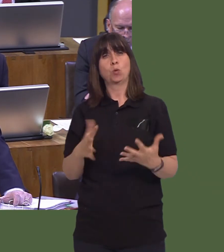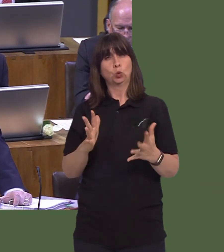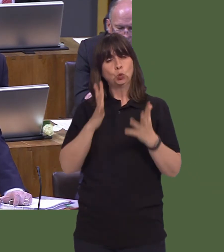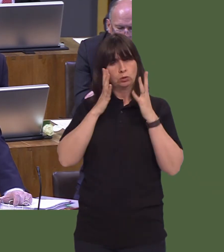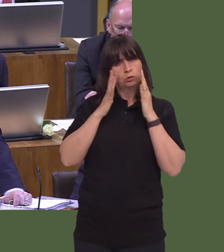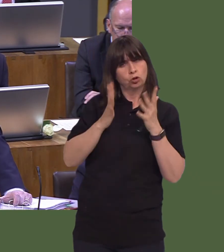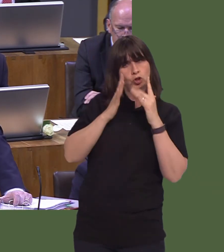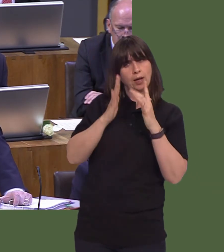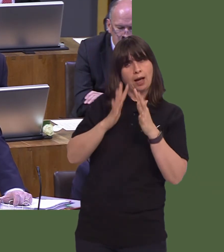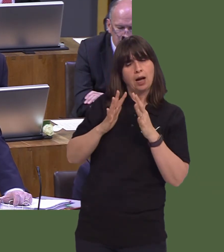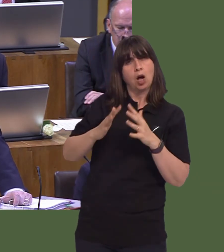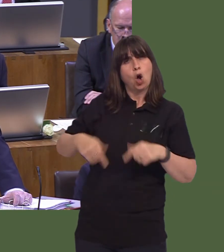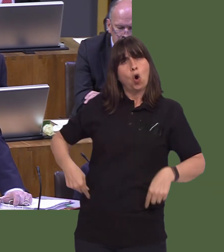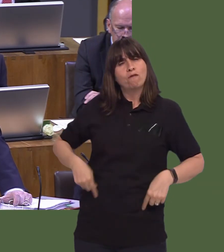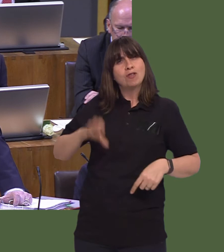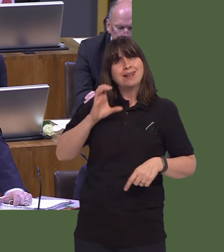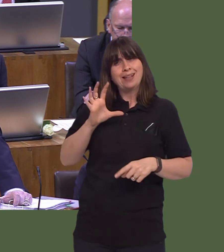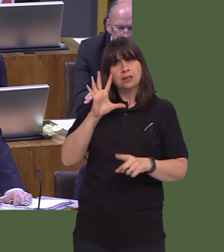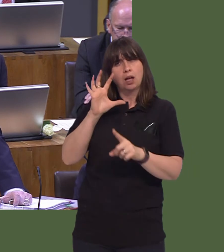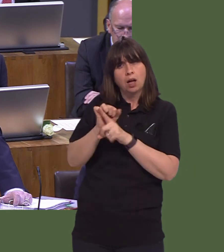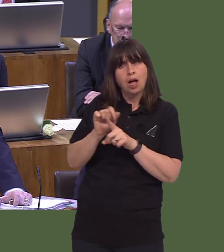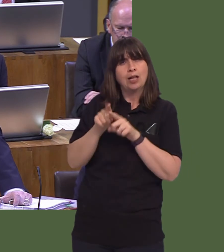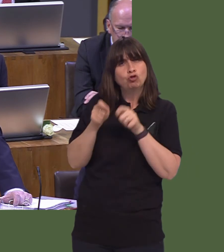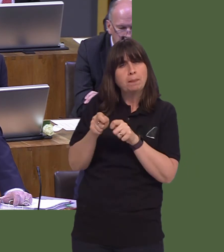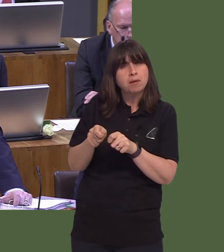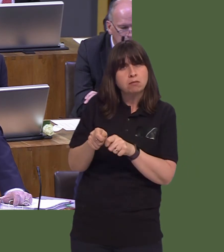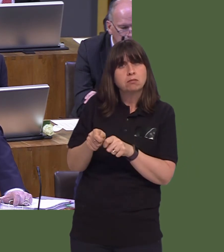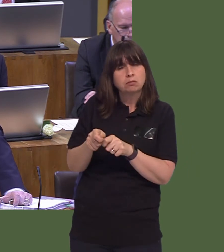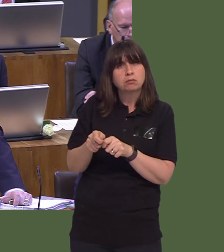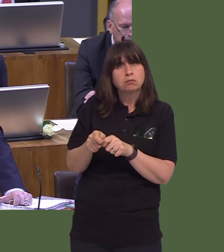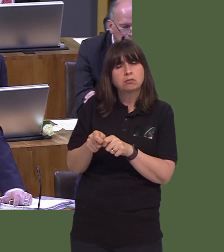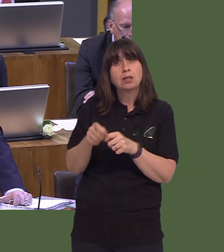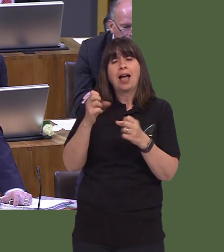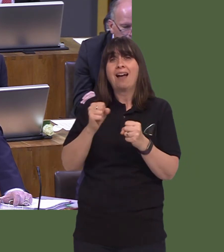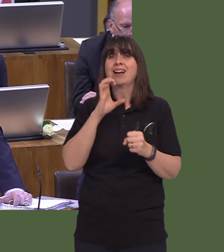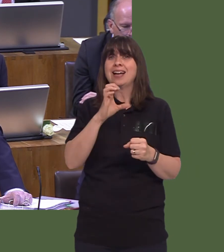ovarian cancer is detected and, indeed, treatedóthat's part of the approach set out in the cancer delivery plan for Wales.